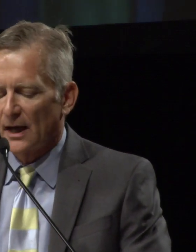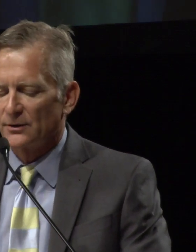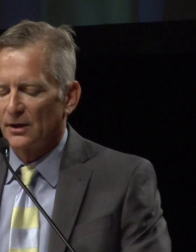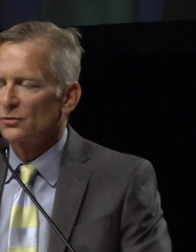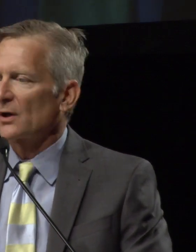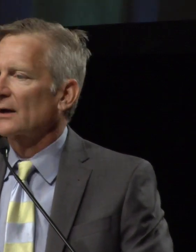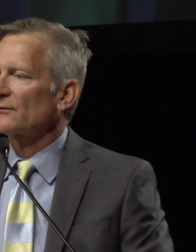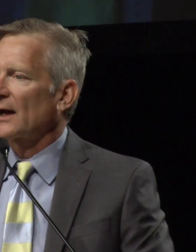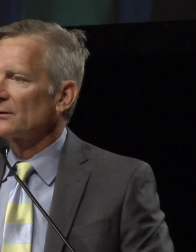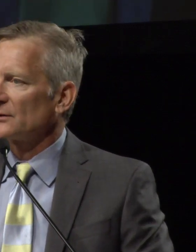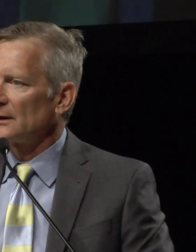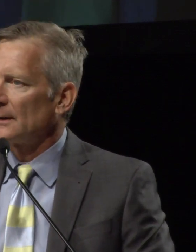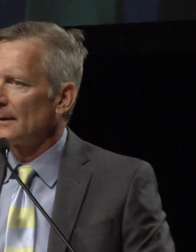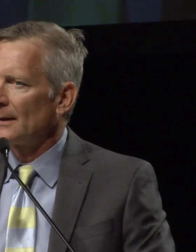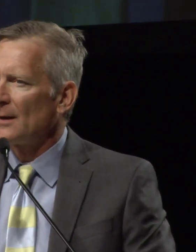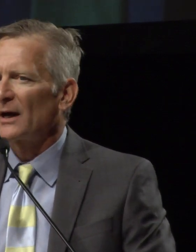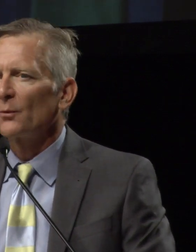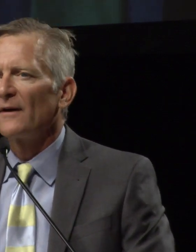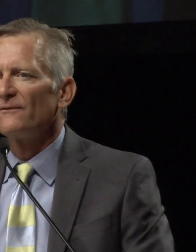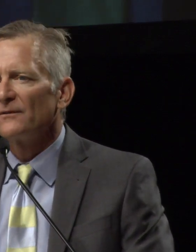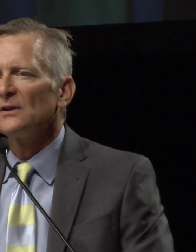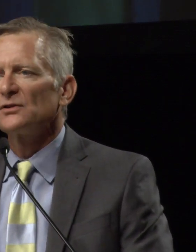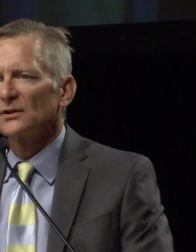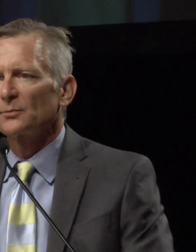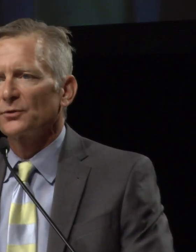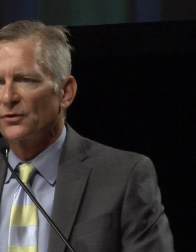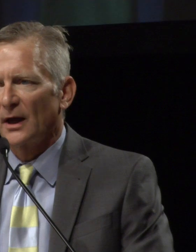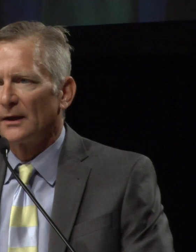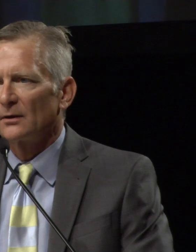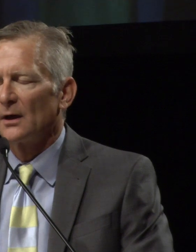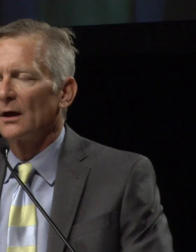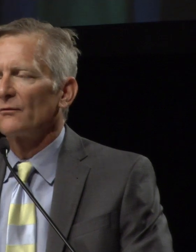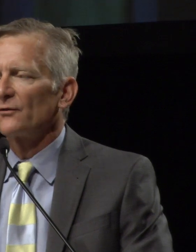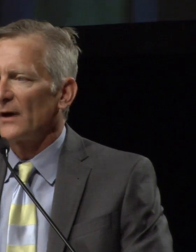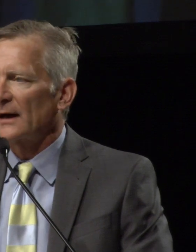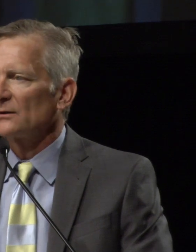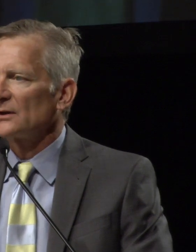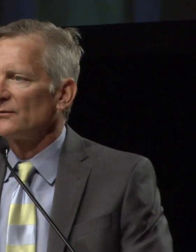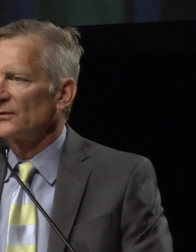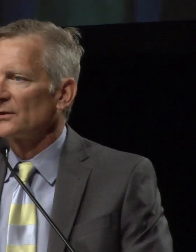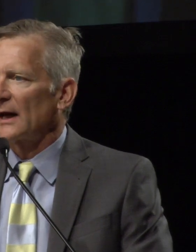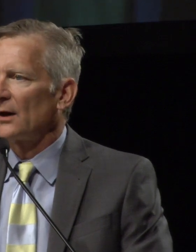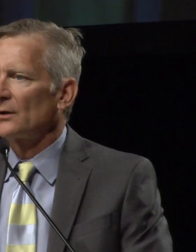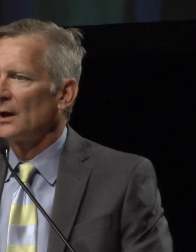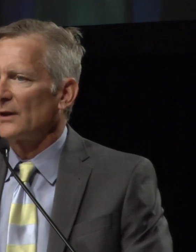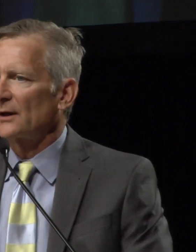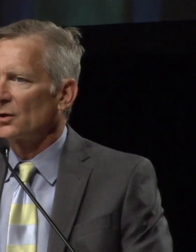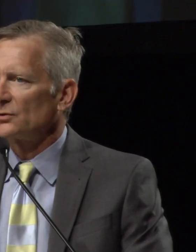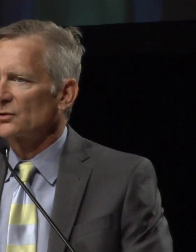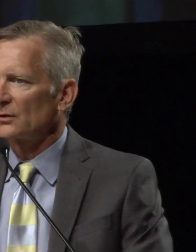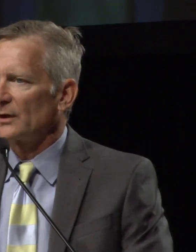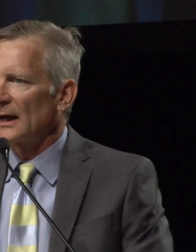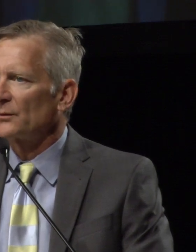NON-TENURE- TRACK FACULTY. BY THE WAY, 56% OF THE FACULTY FILLED OUT THAT COACHE SURVEY.